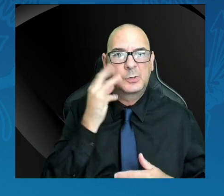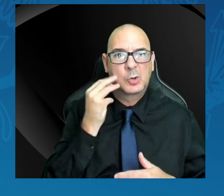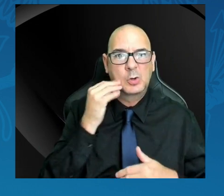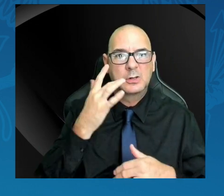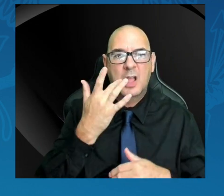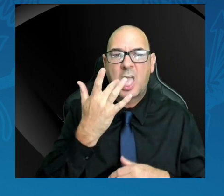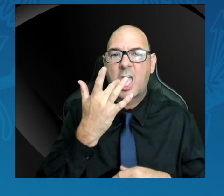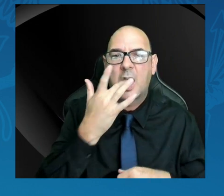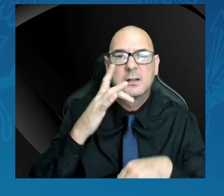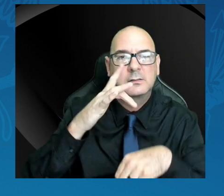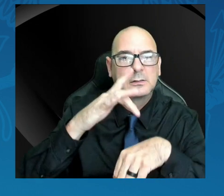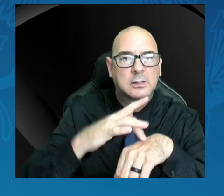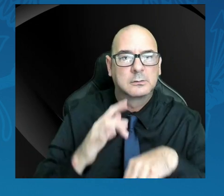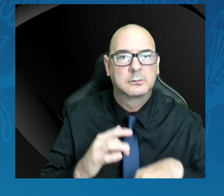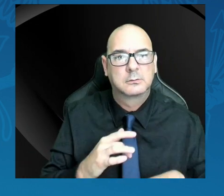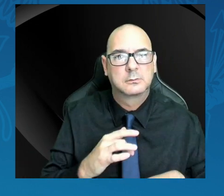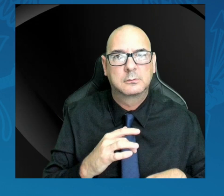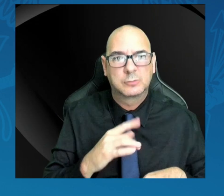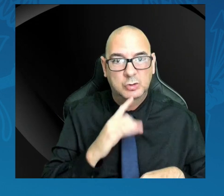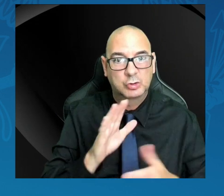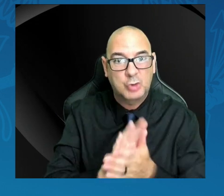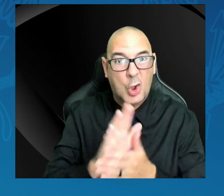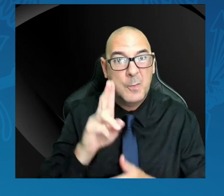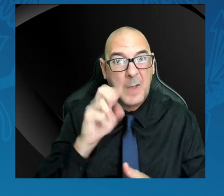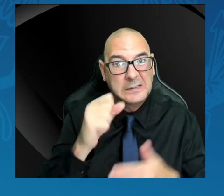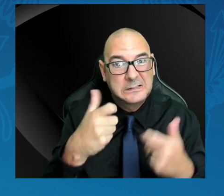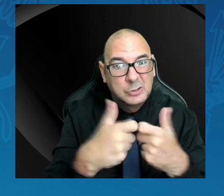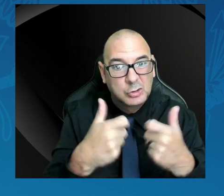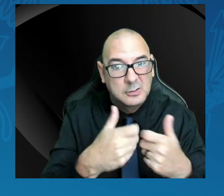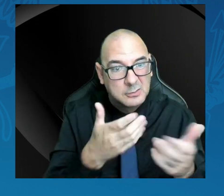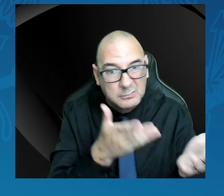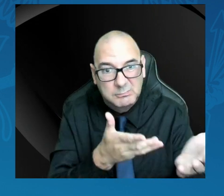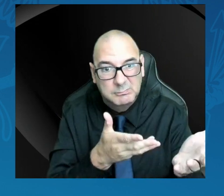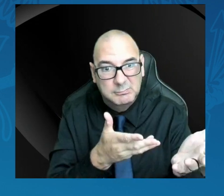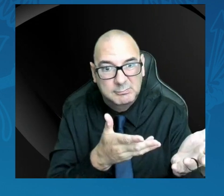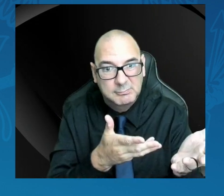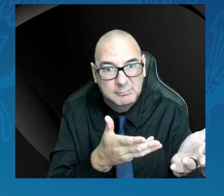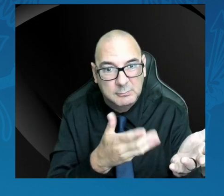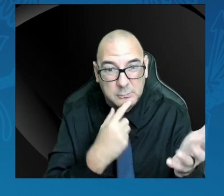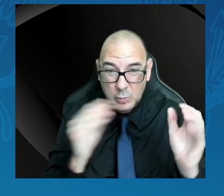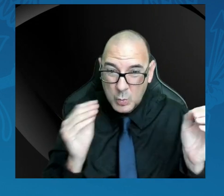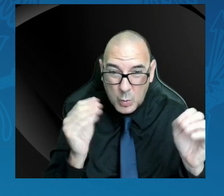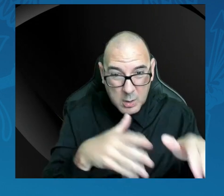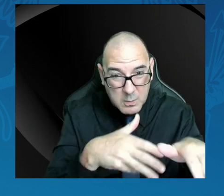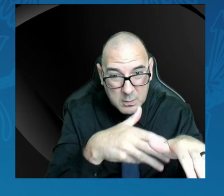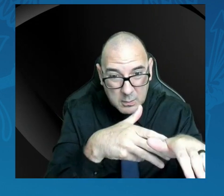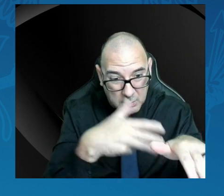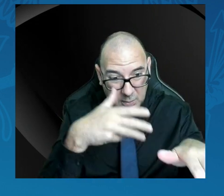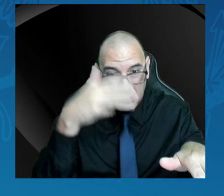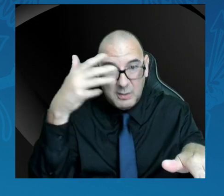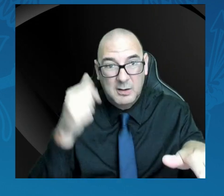On an electric bus, no exhaust. No diesel smell. I just met a young leader